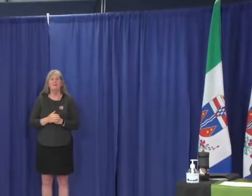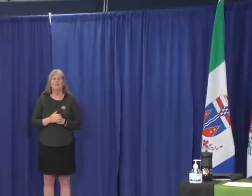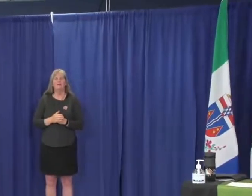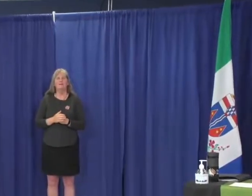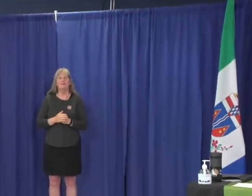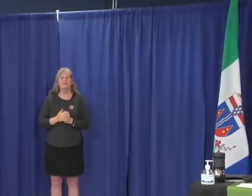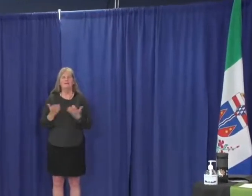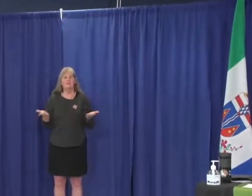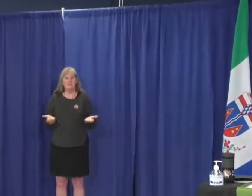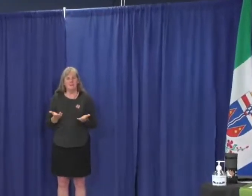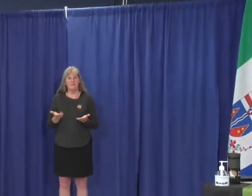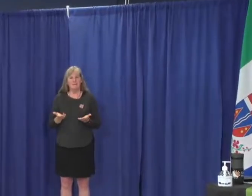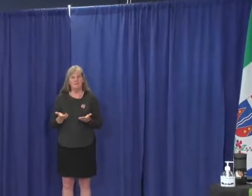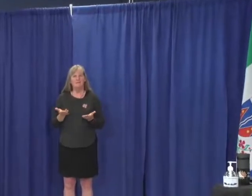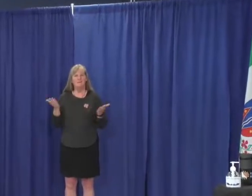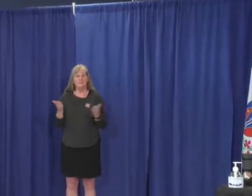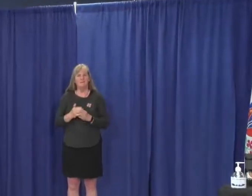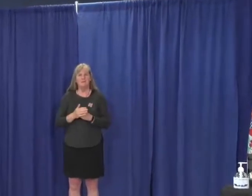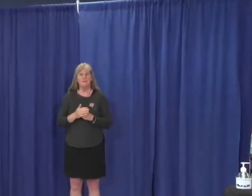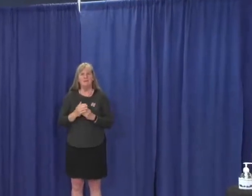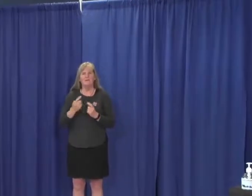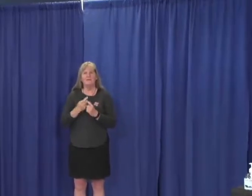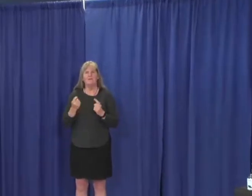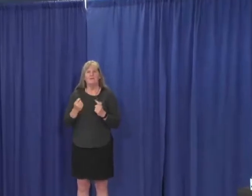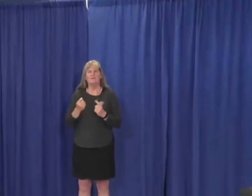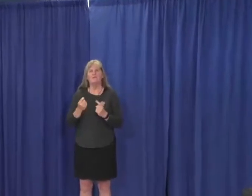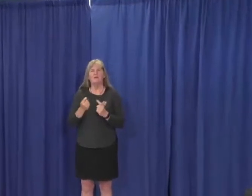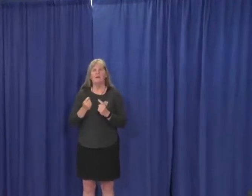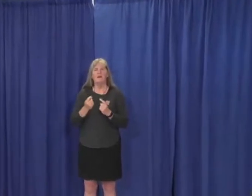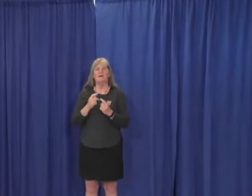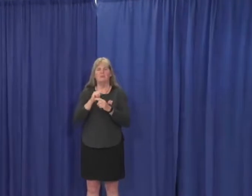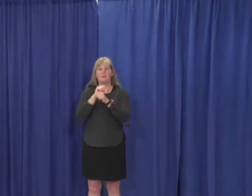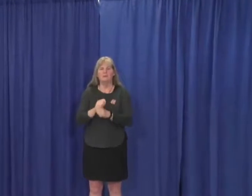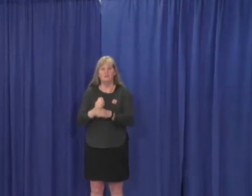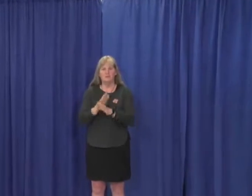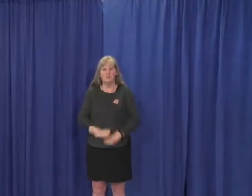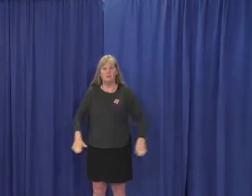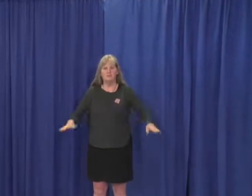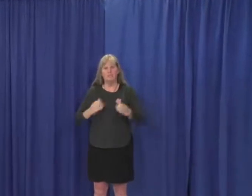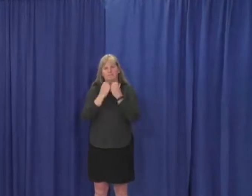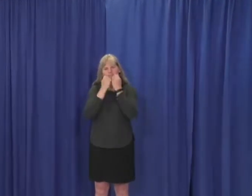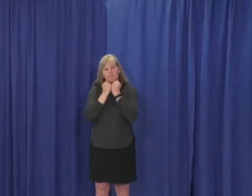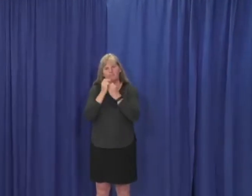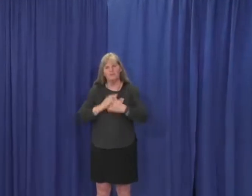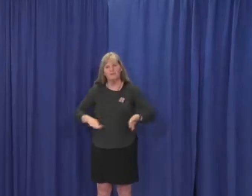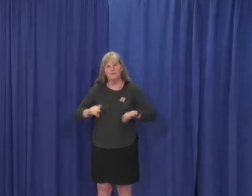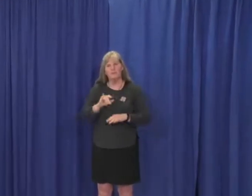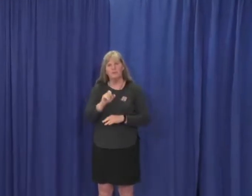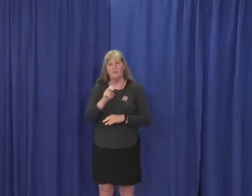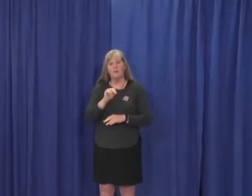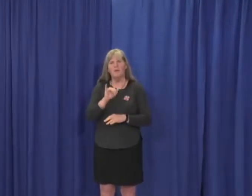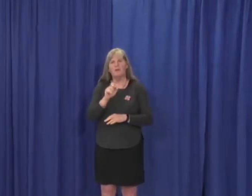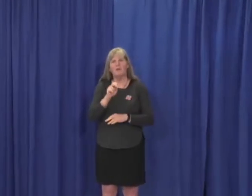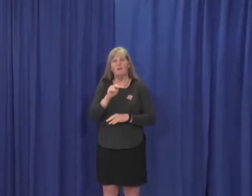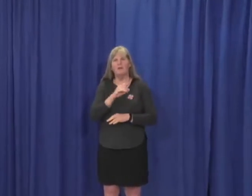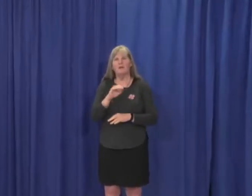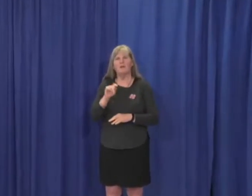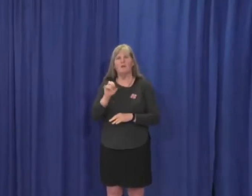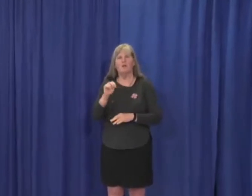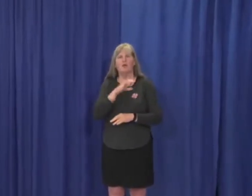joining us today. We are speaking to you from the territory, the traditional territorial Kwanlin Dün first